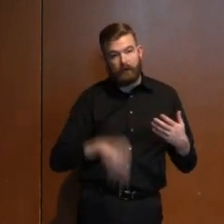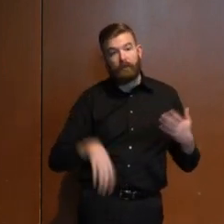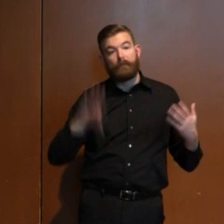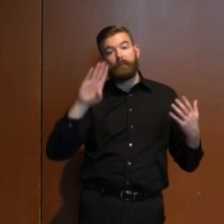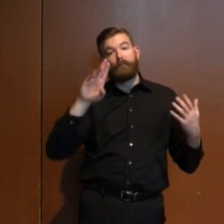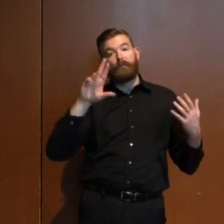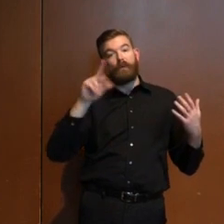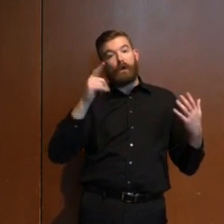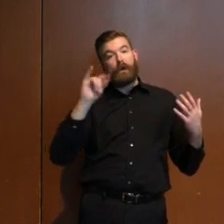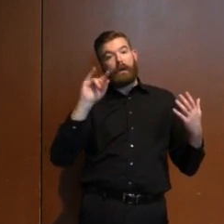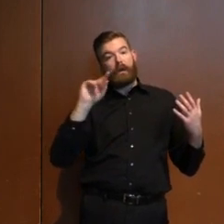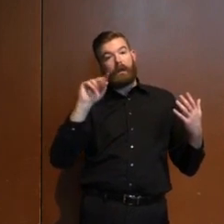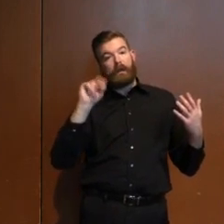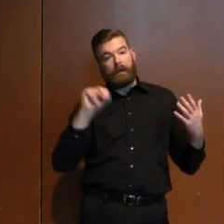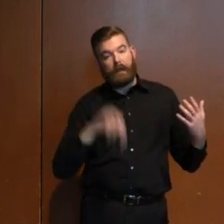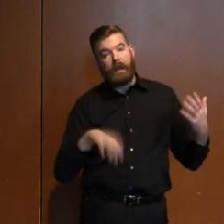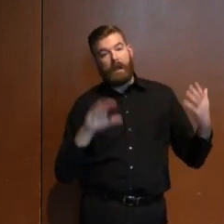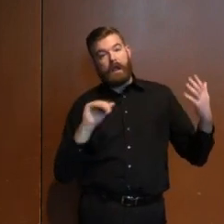THREE FROM ESSEX COUNTY, TWO